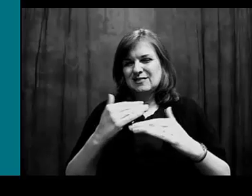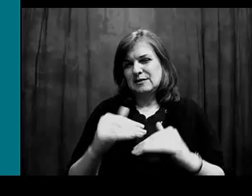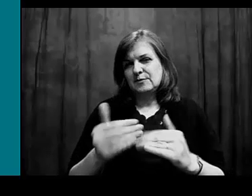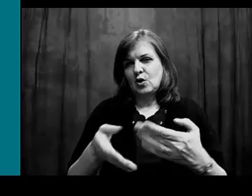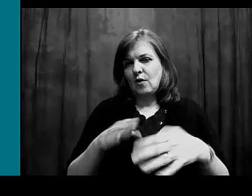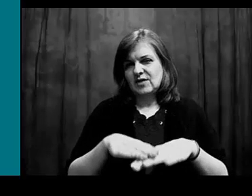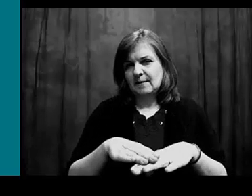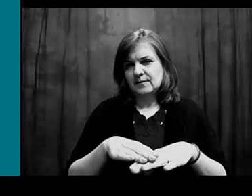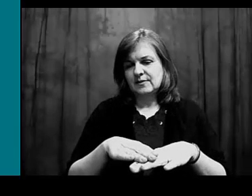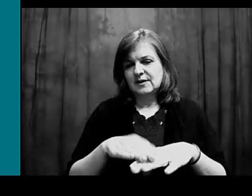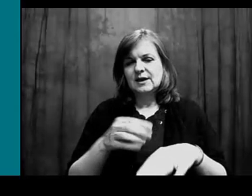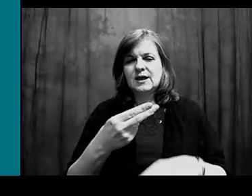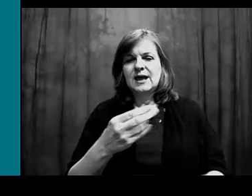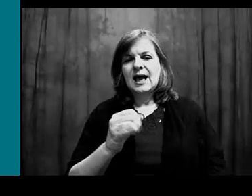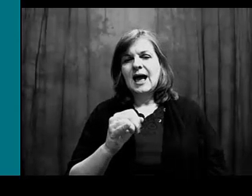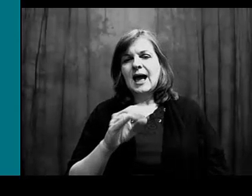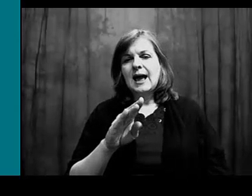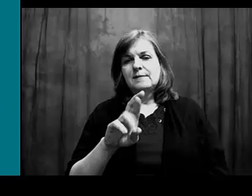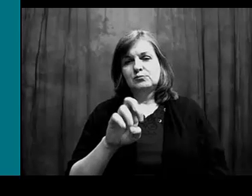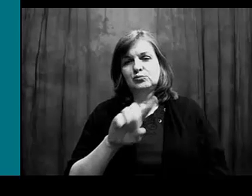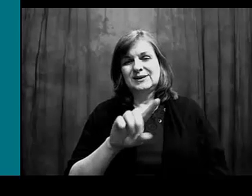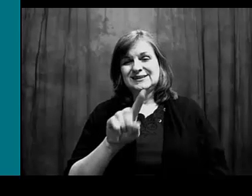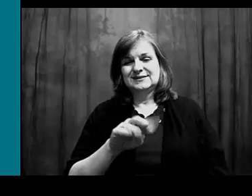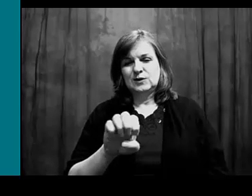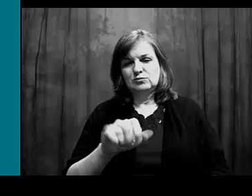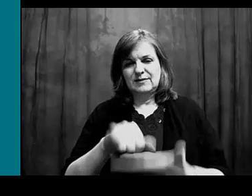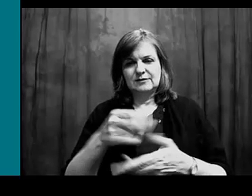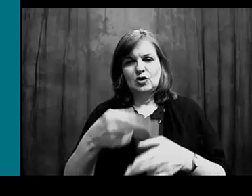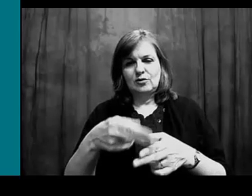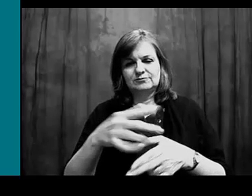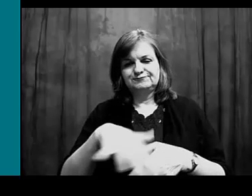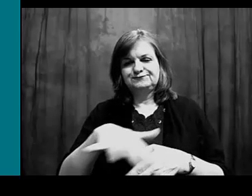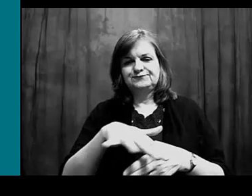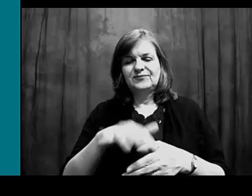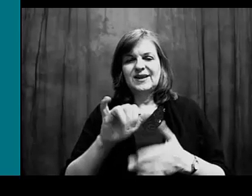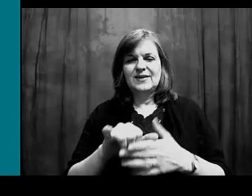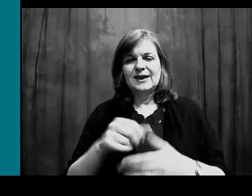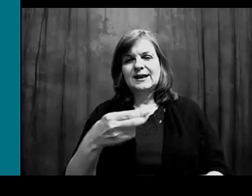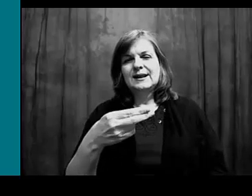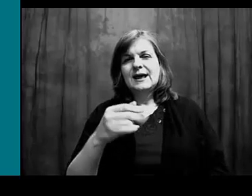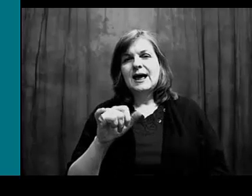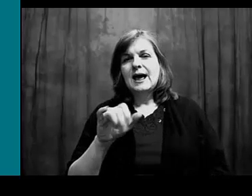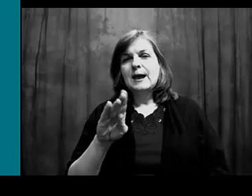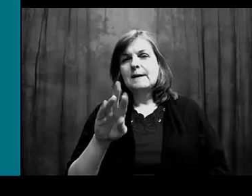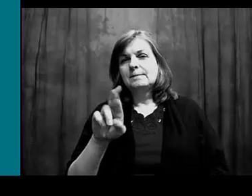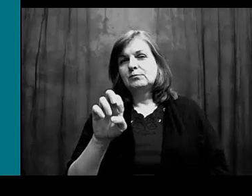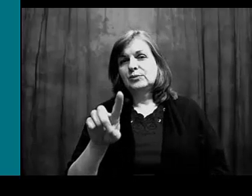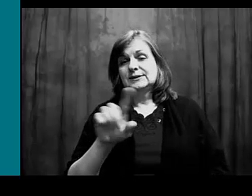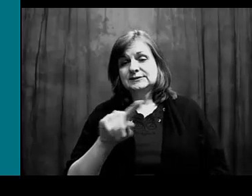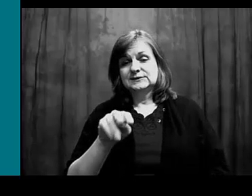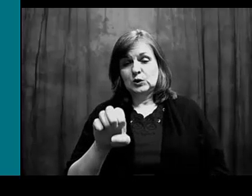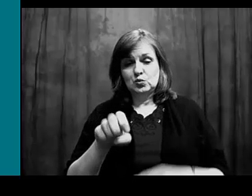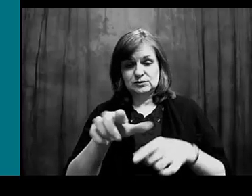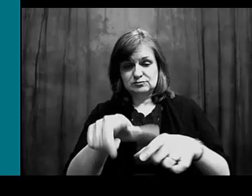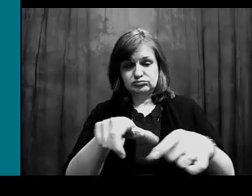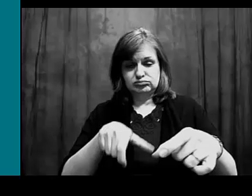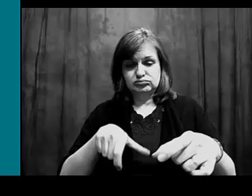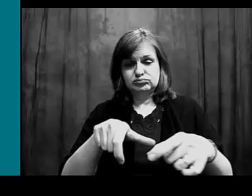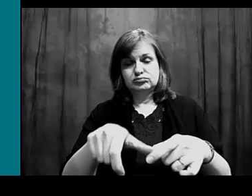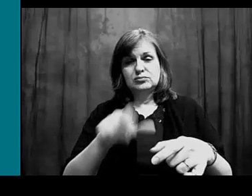overlap we get something called hybrid zones so overtime those hybrid zones can actually be maintained if the individuals in that